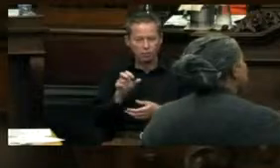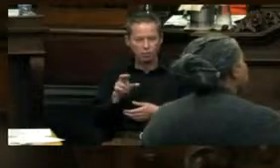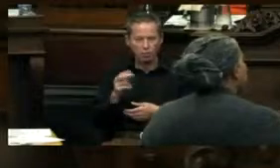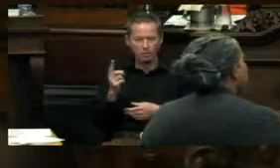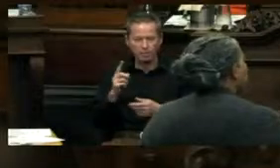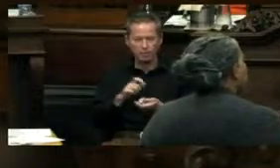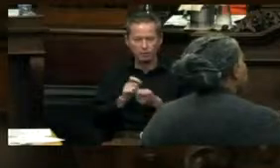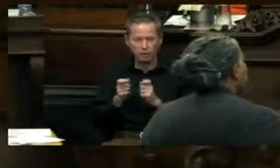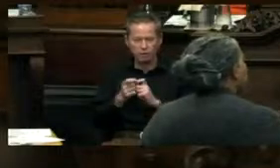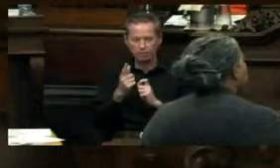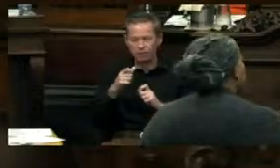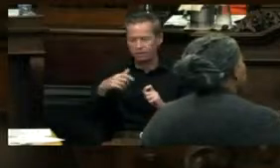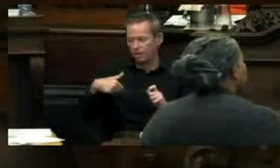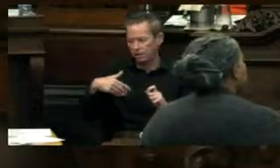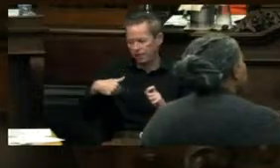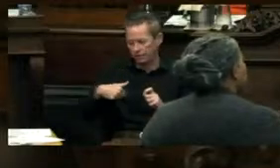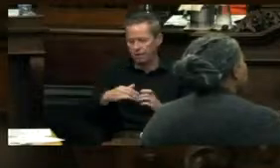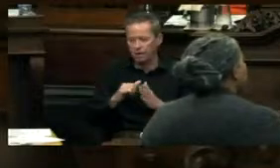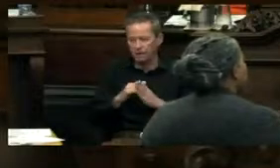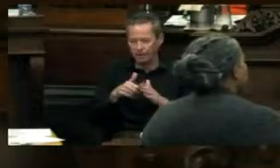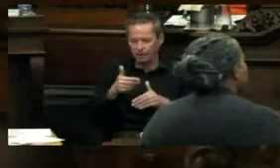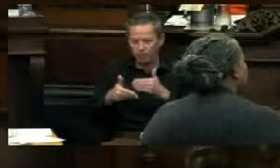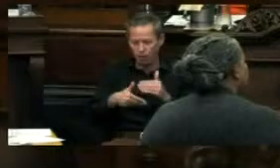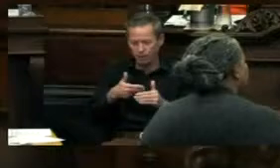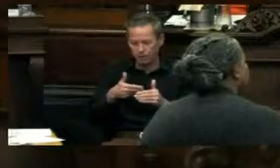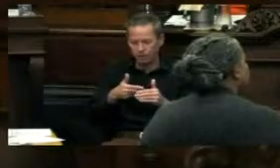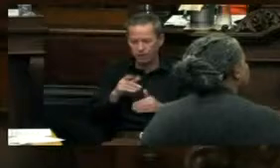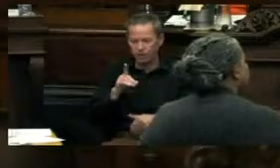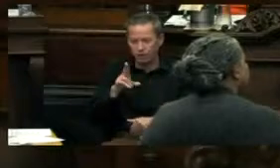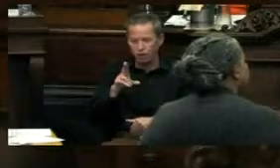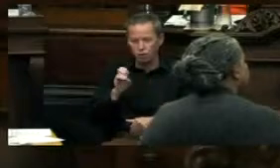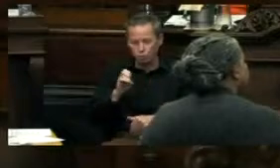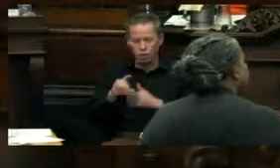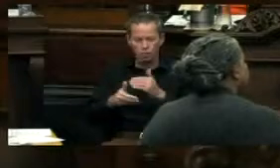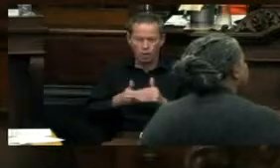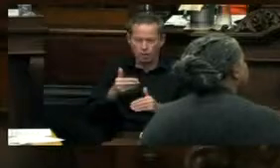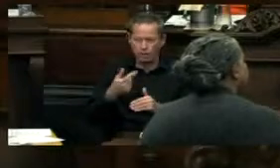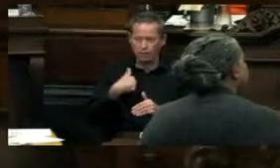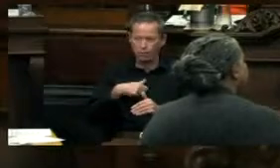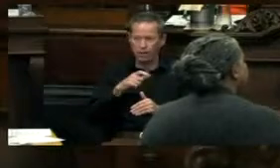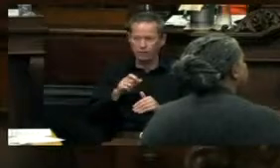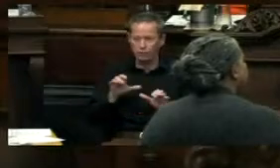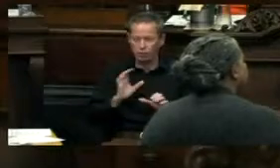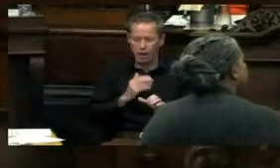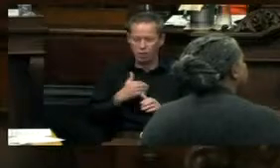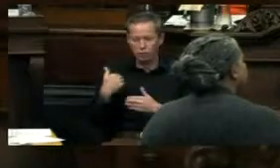can't act as if we've already lost or something has changed